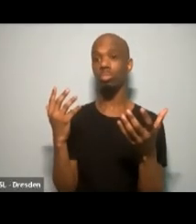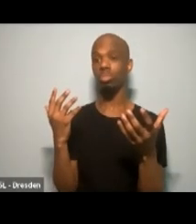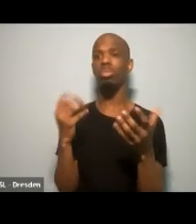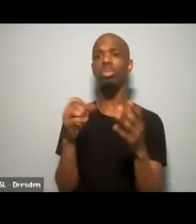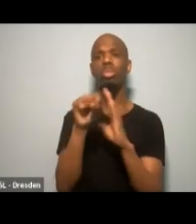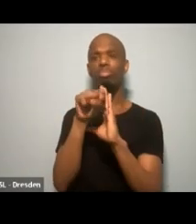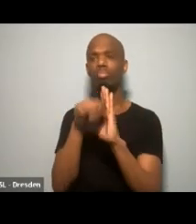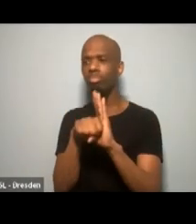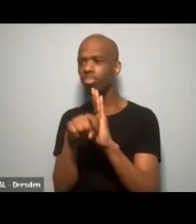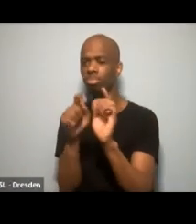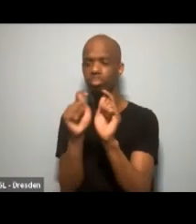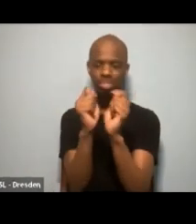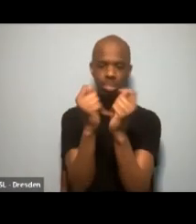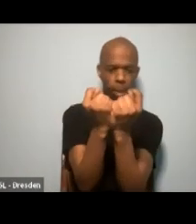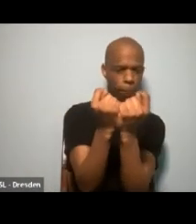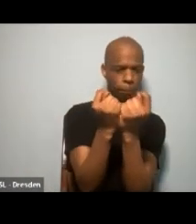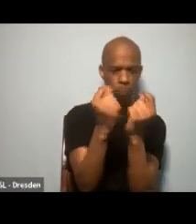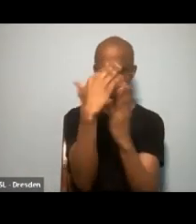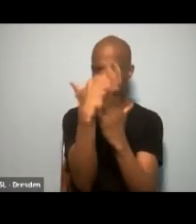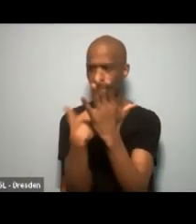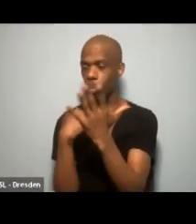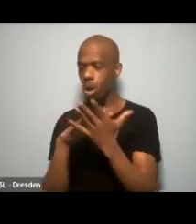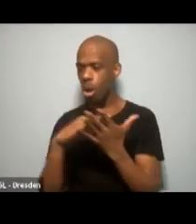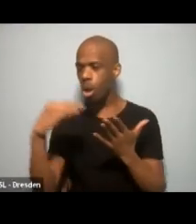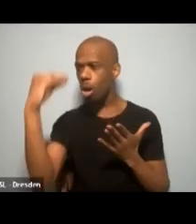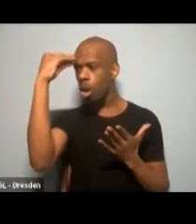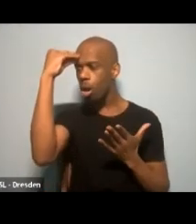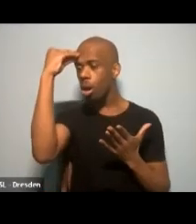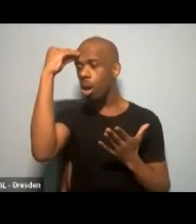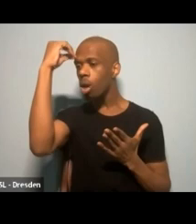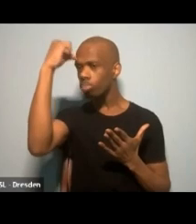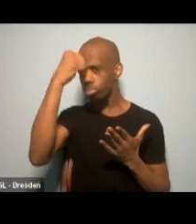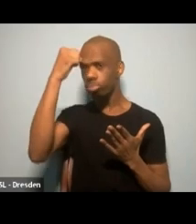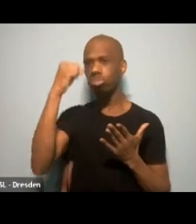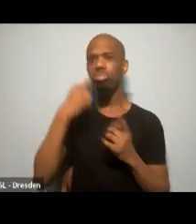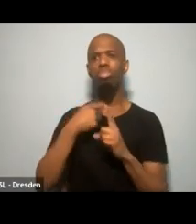inherent inside productions that make it to the National Theatre,